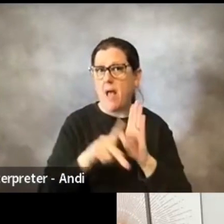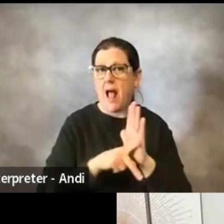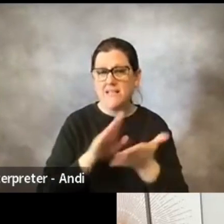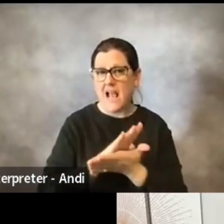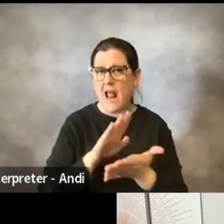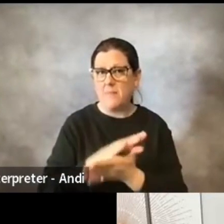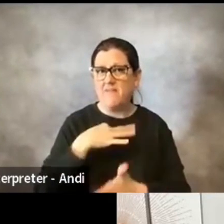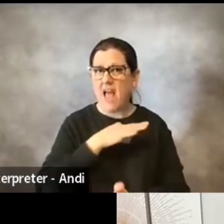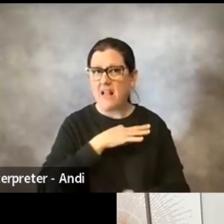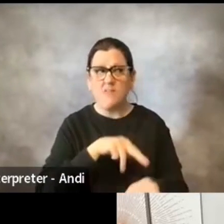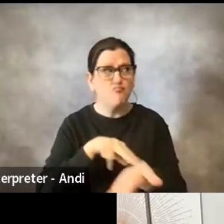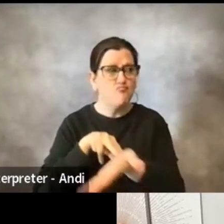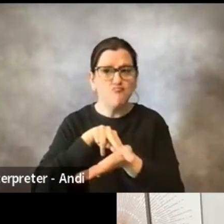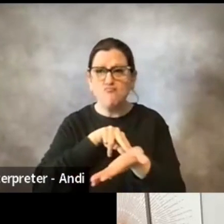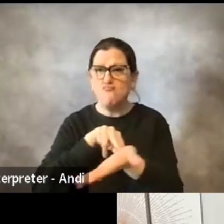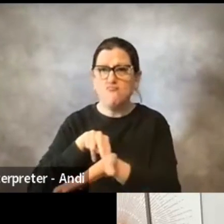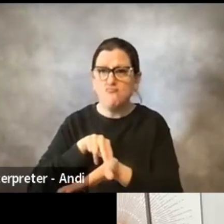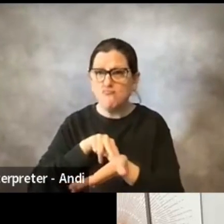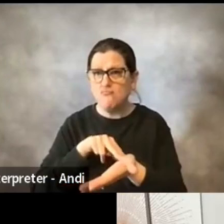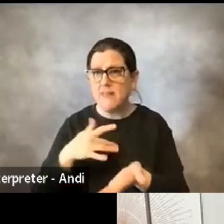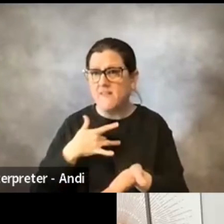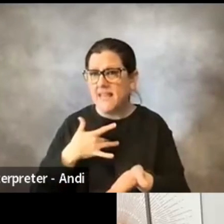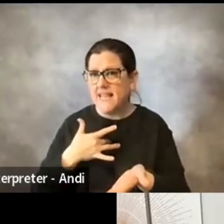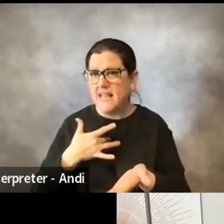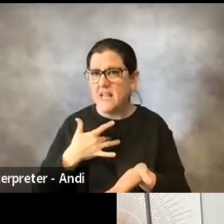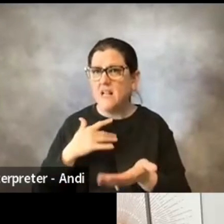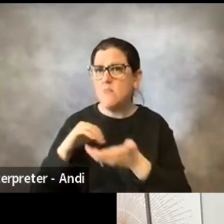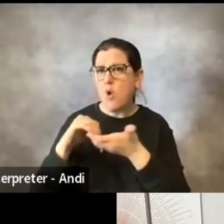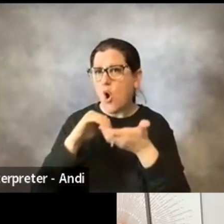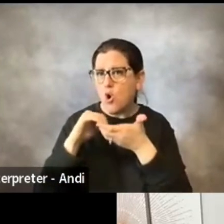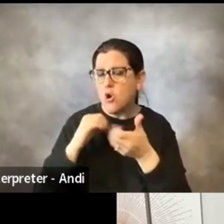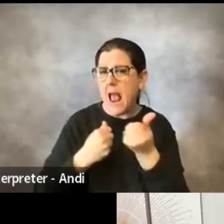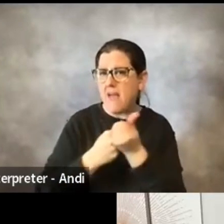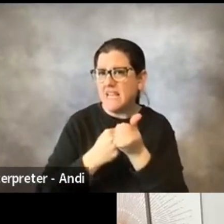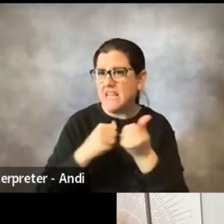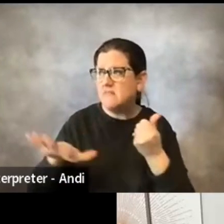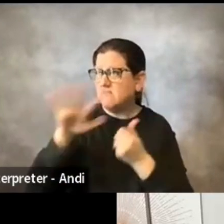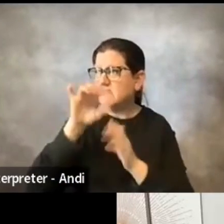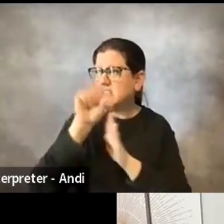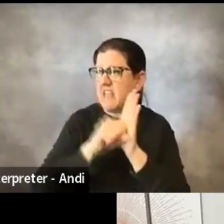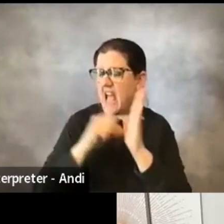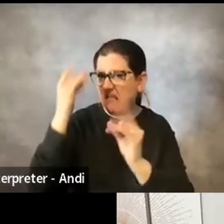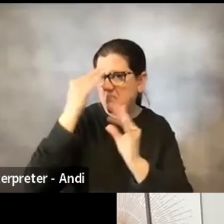get a feeling for what the partners and advocates in the state are thinking about areas of focus that would be most